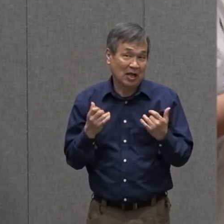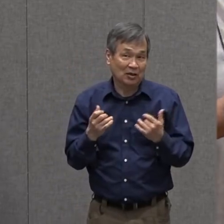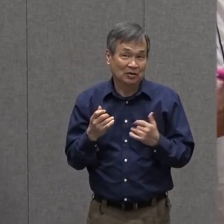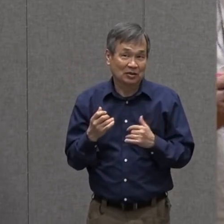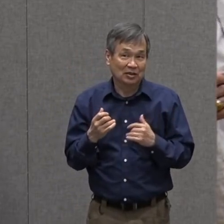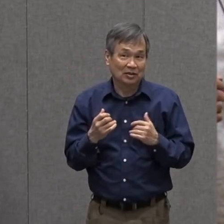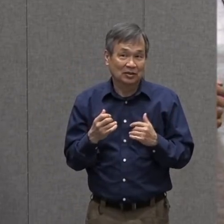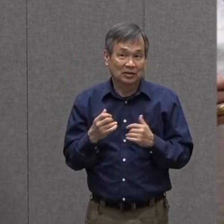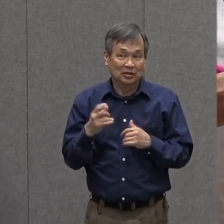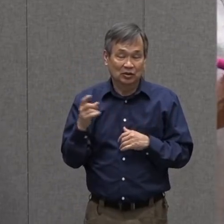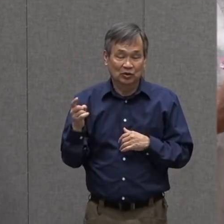All right, 364.